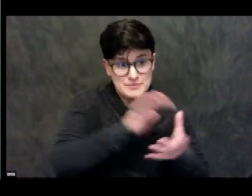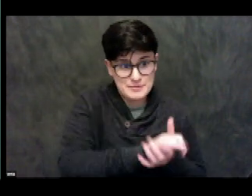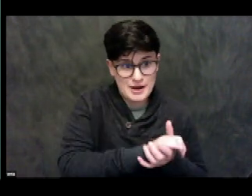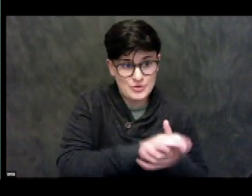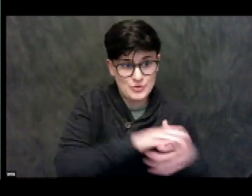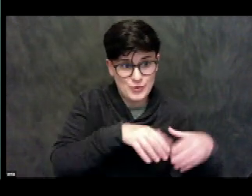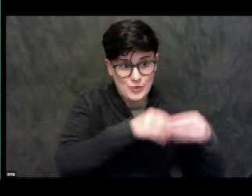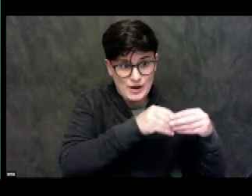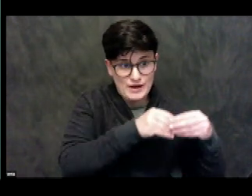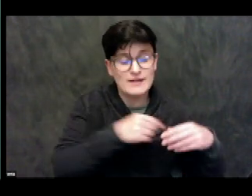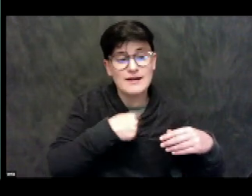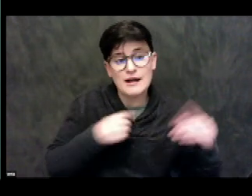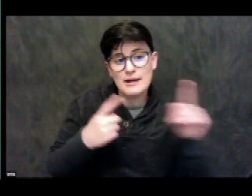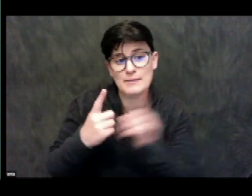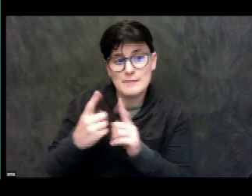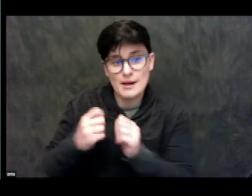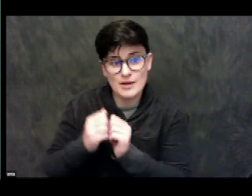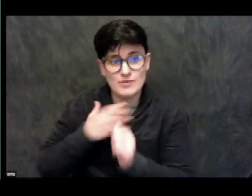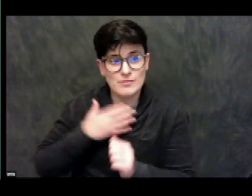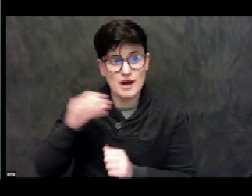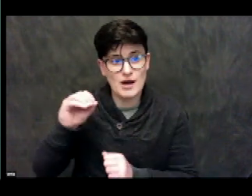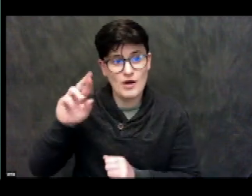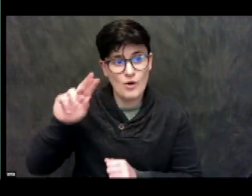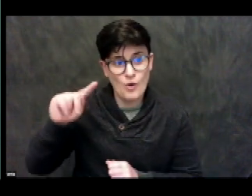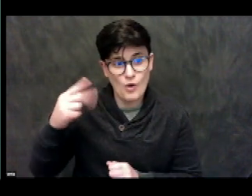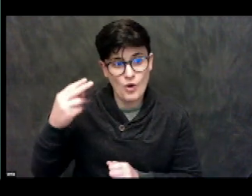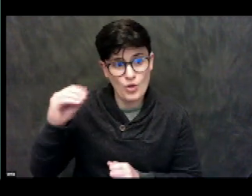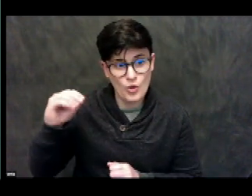who I had seen from pretty much the time I was